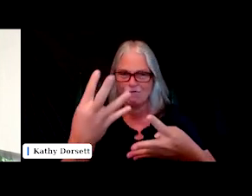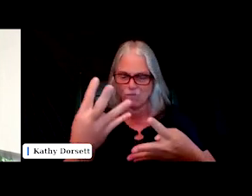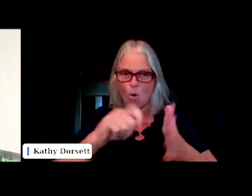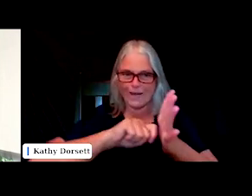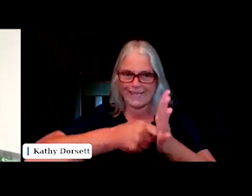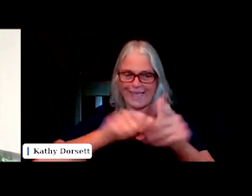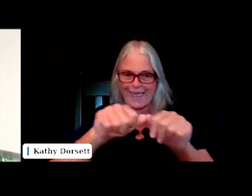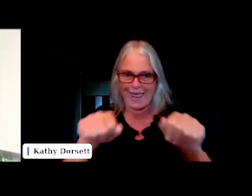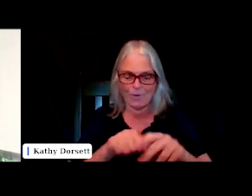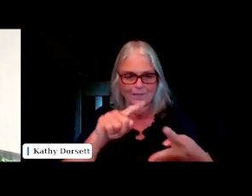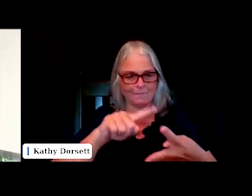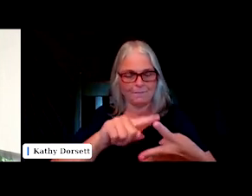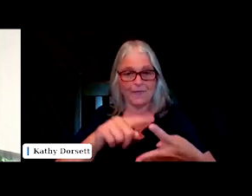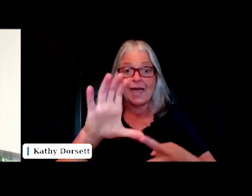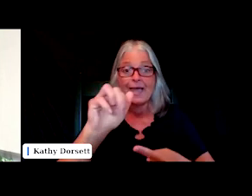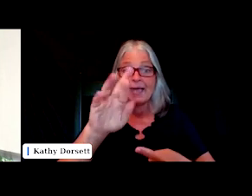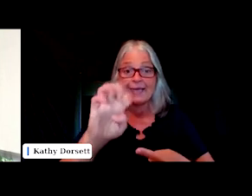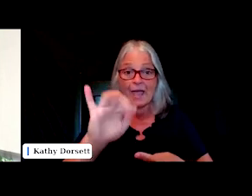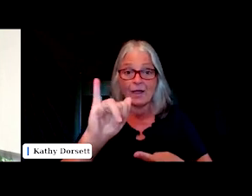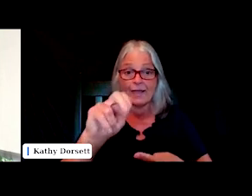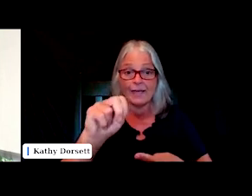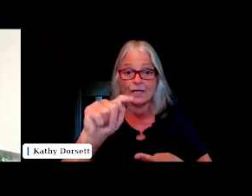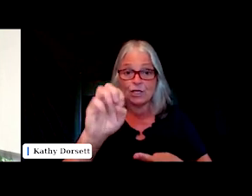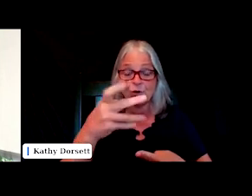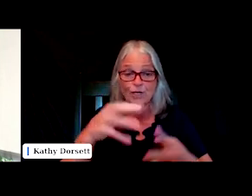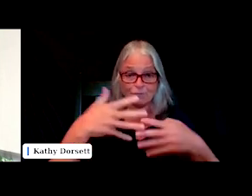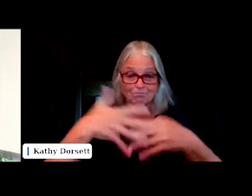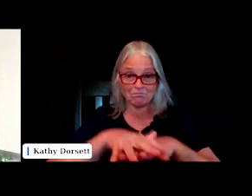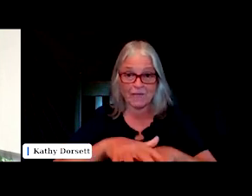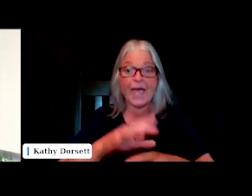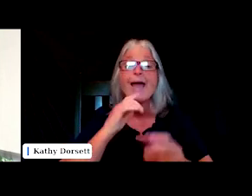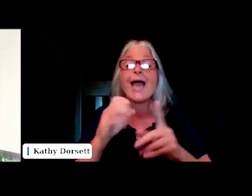The 1st is care, integration. Second expanding access to.